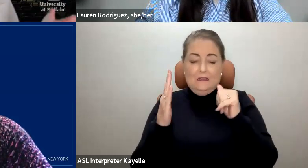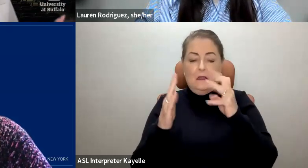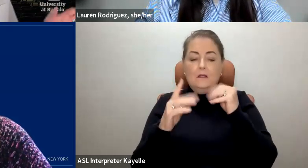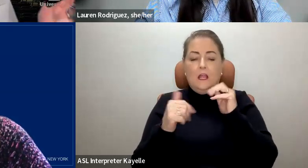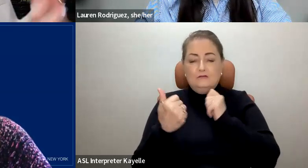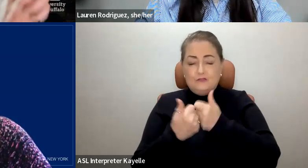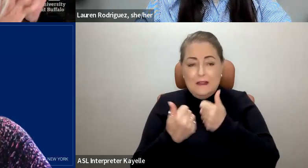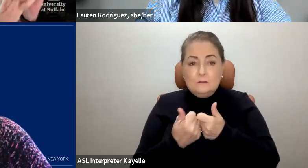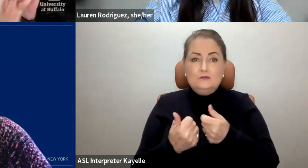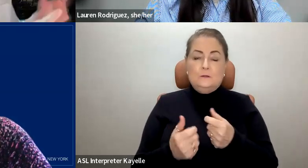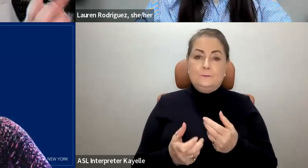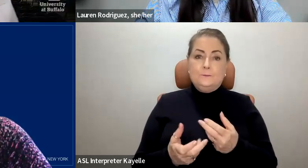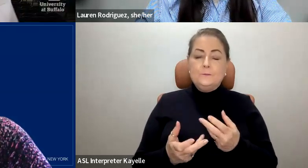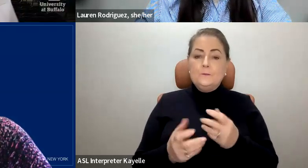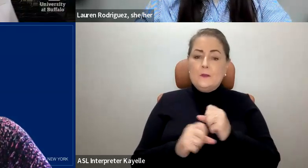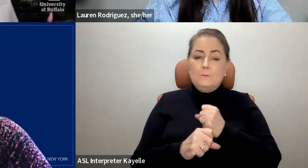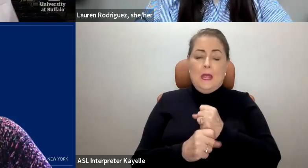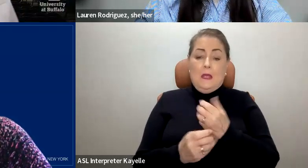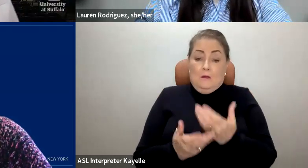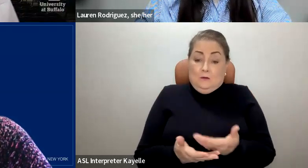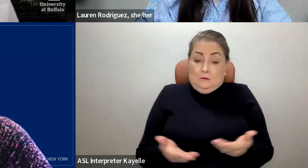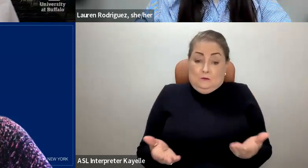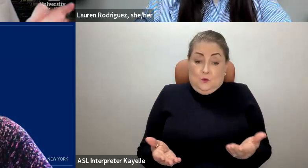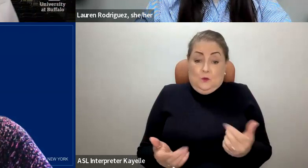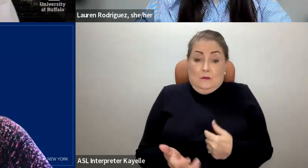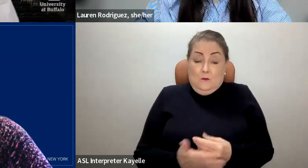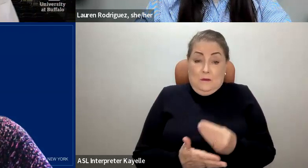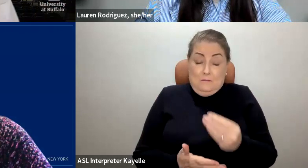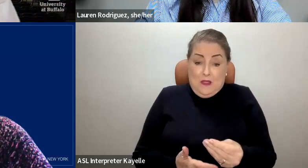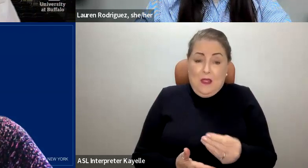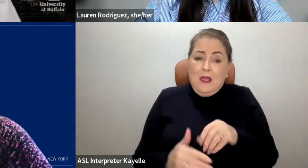making these tools that we buy accessible. And there are two